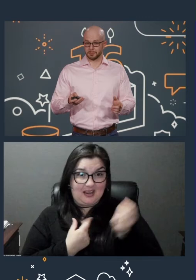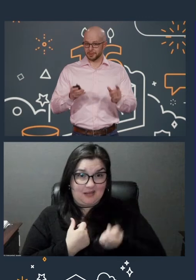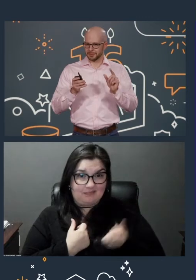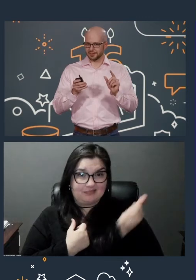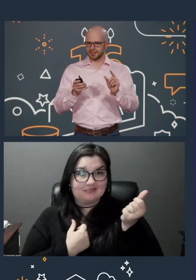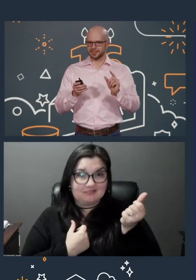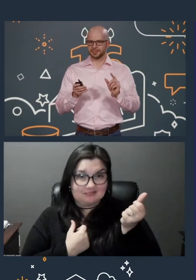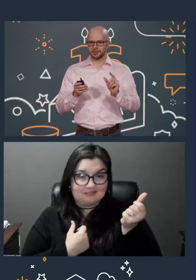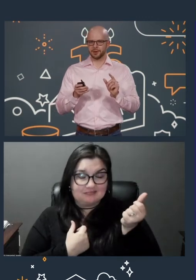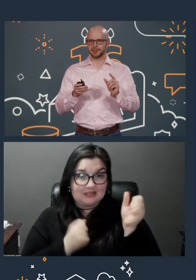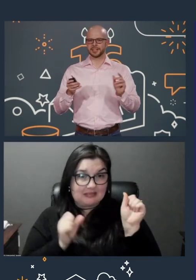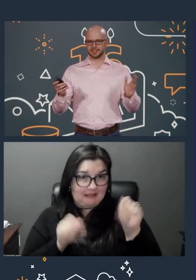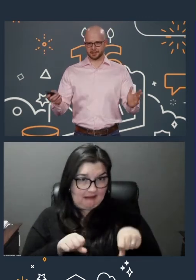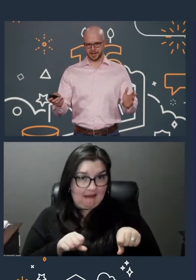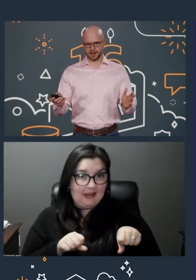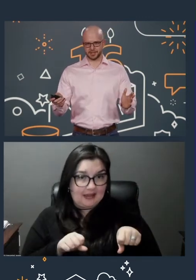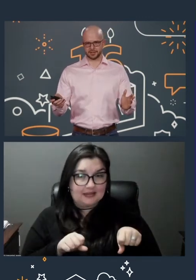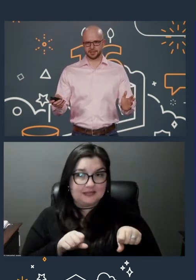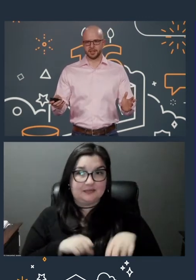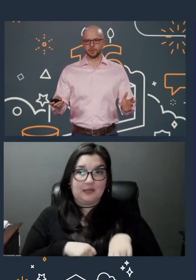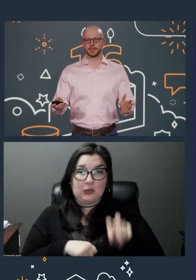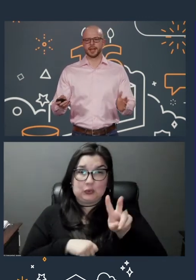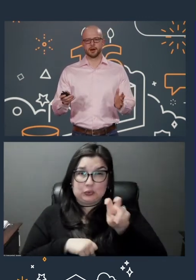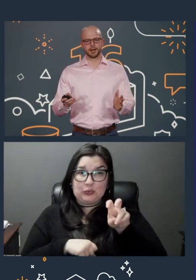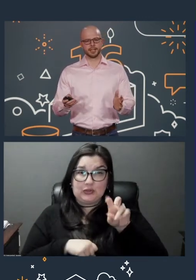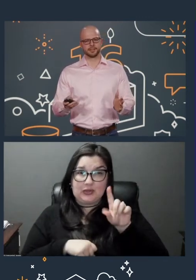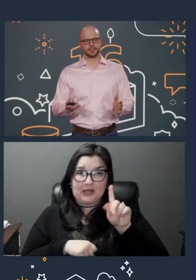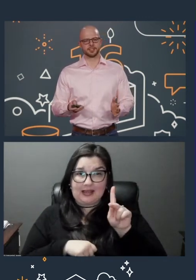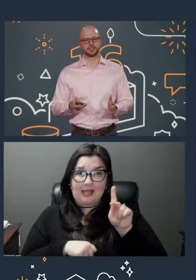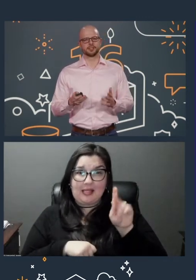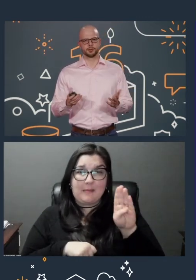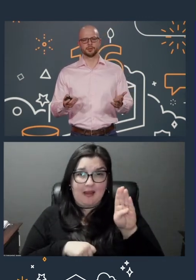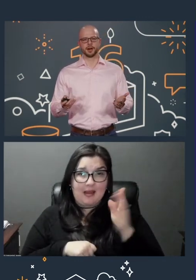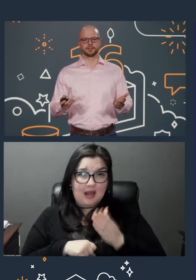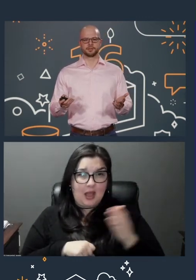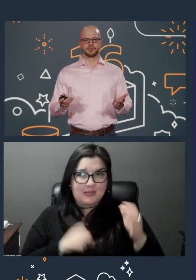So if we filter out the 200 kilobyte objects, we now break even in just two months.